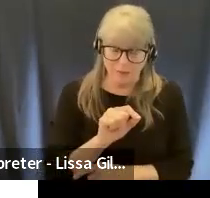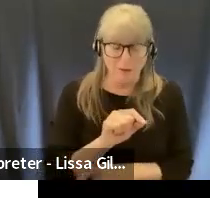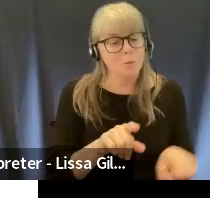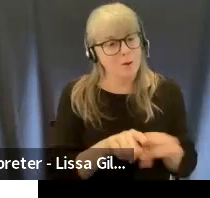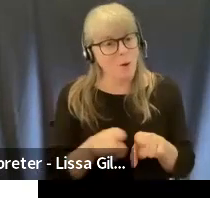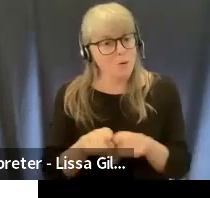During 2020. And then they're also deployed to the shelters.